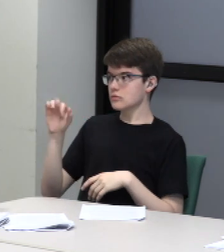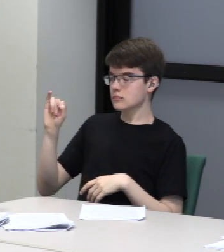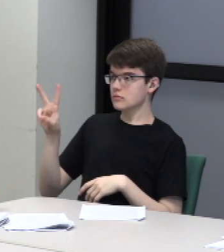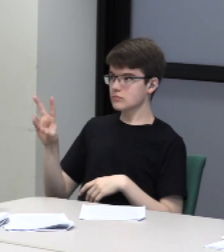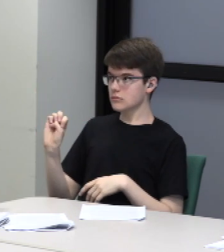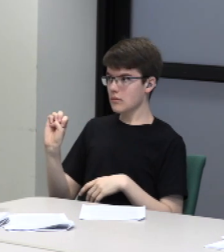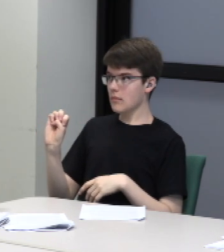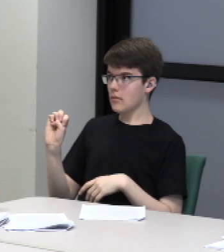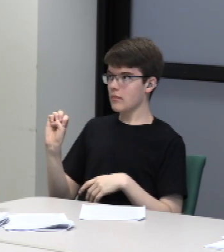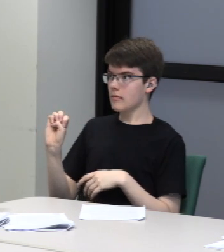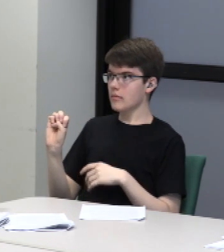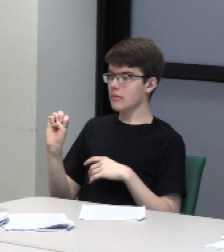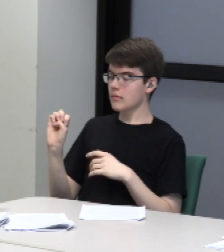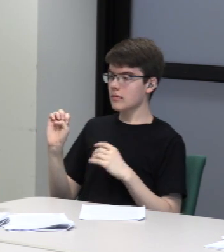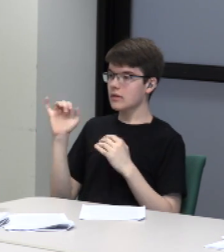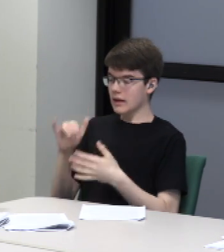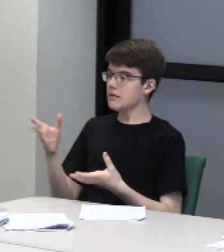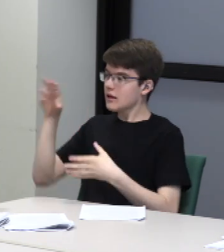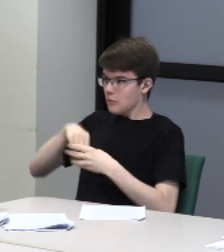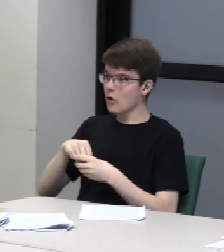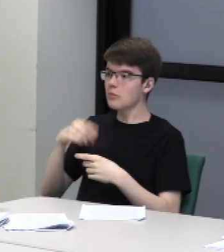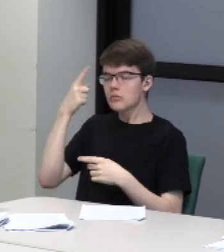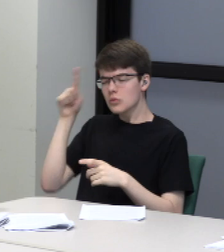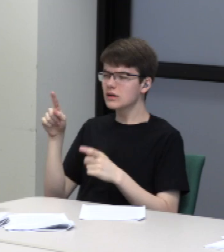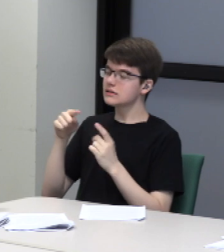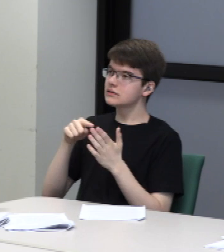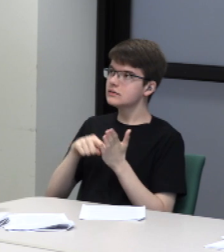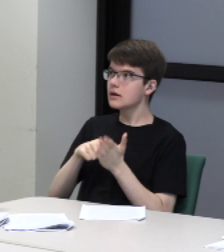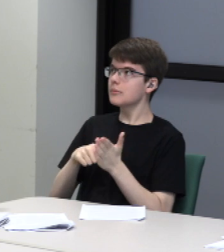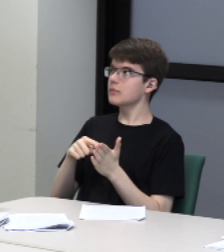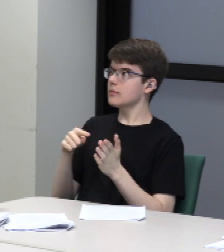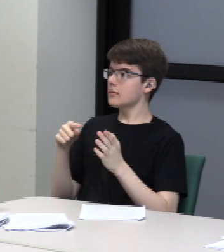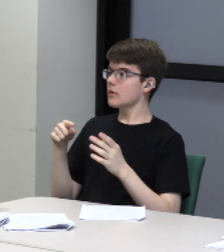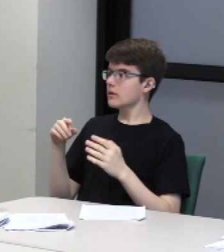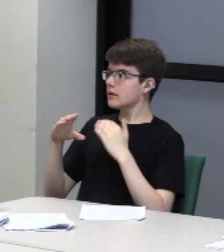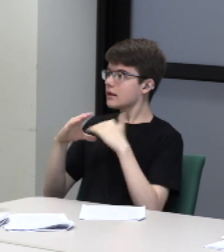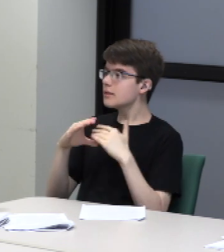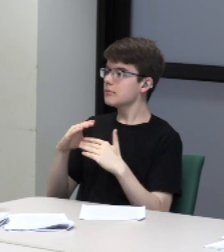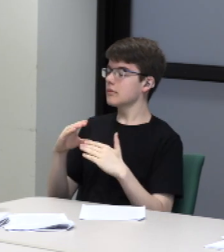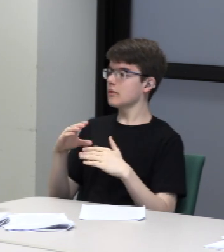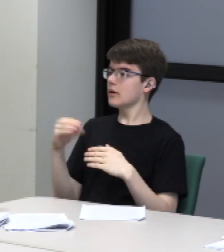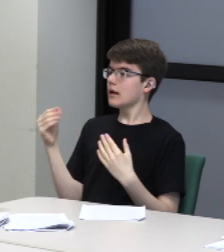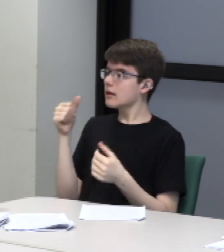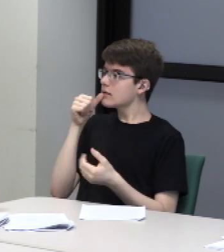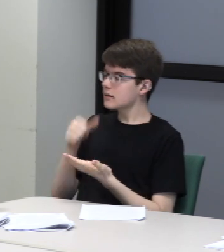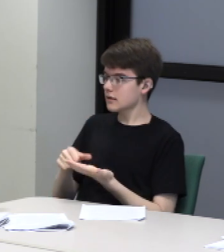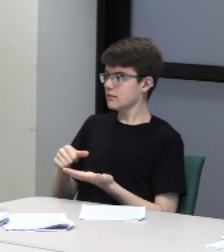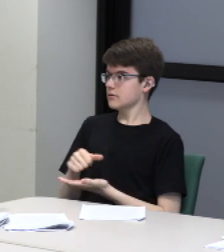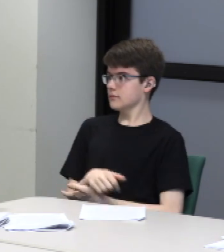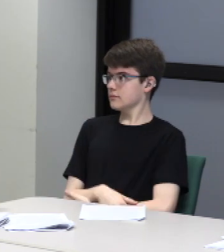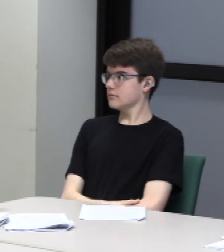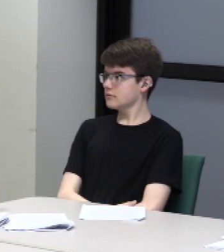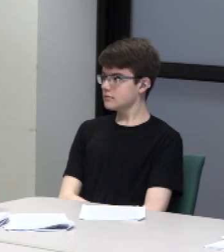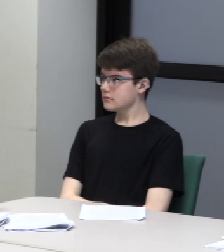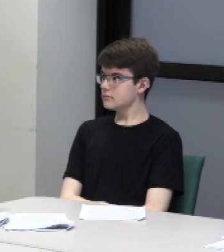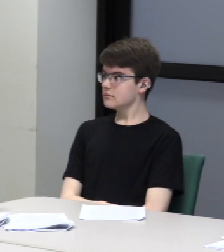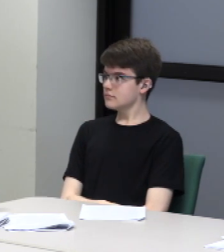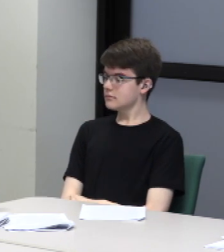on Google Drive. And that will include things like sample emails, sample letters...